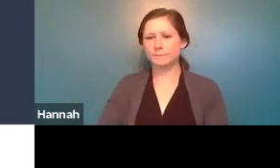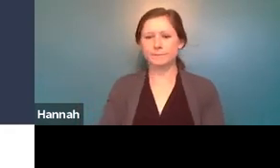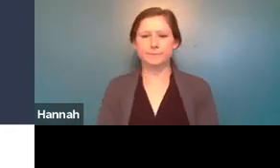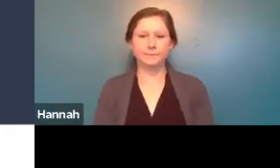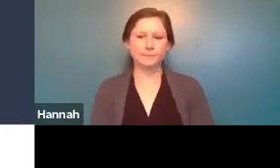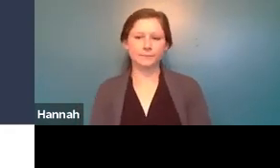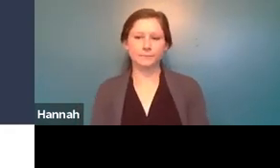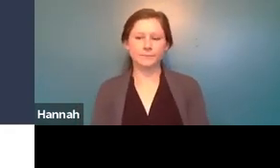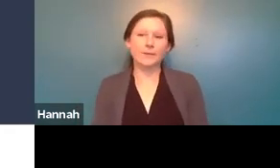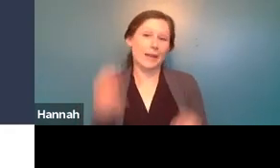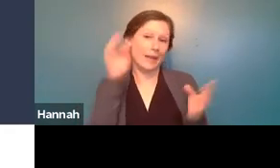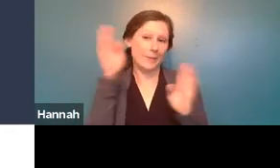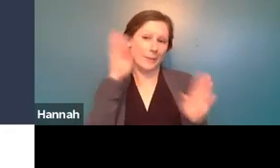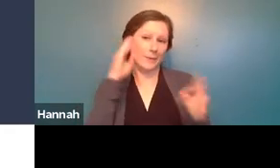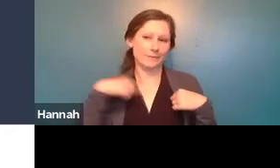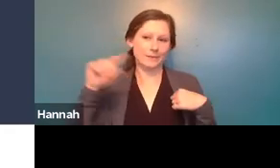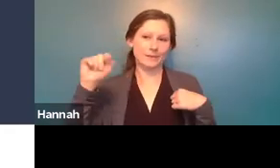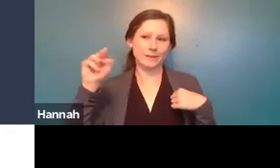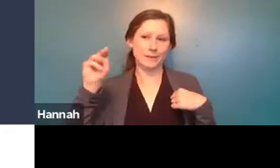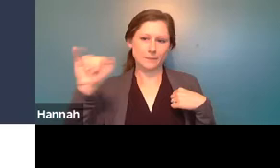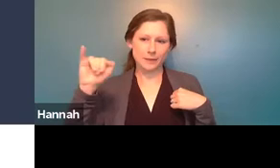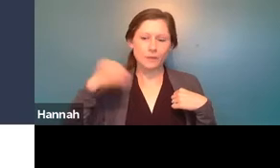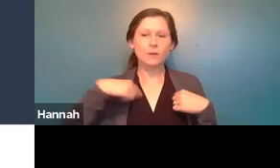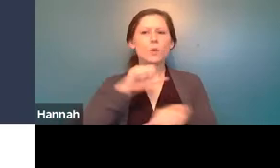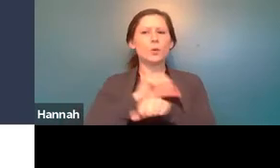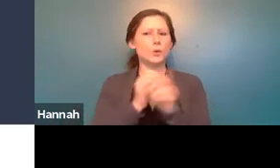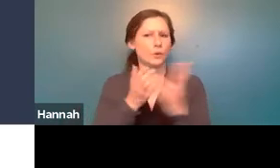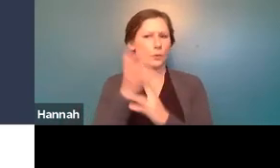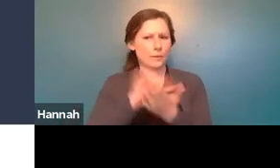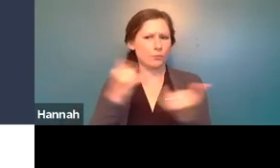Tami: Hello, so we're working through that right now. Talking about